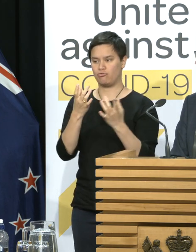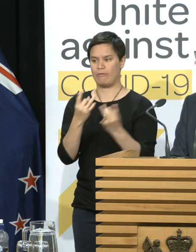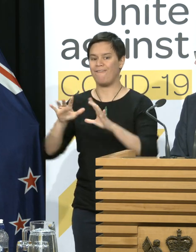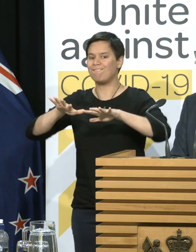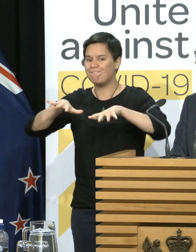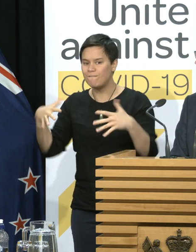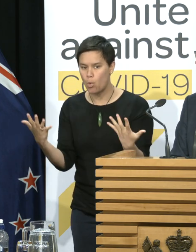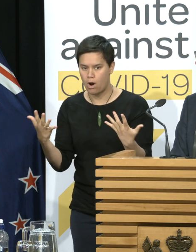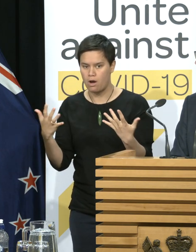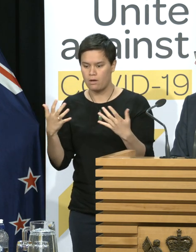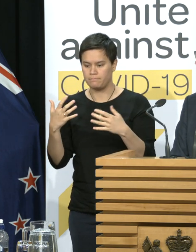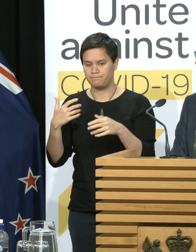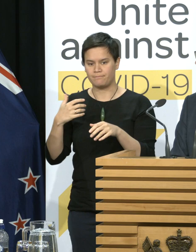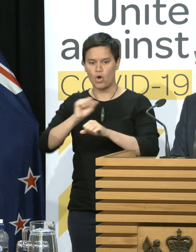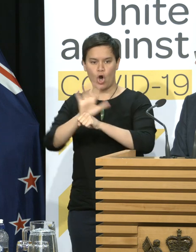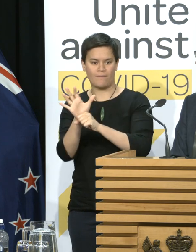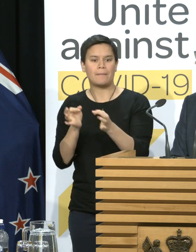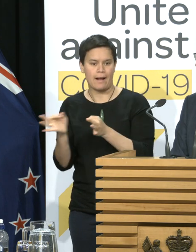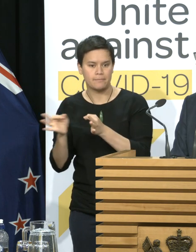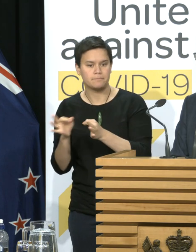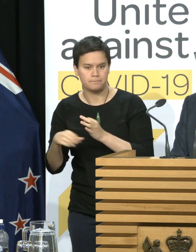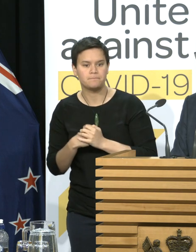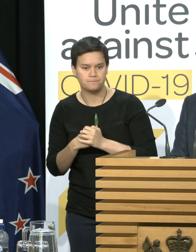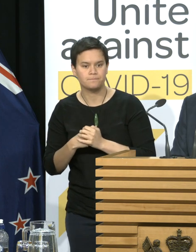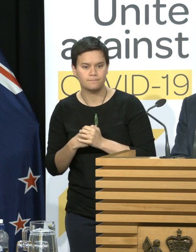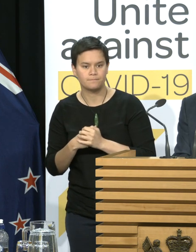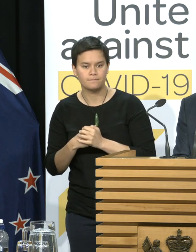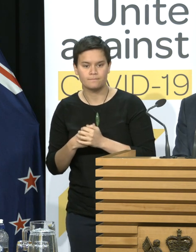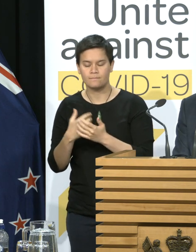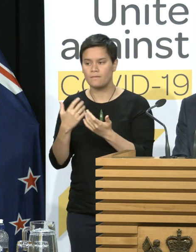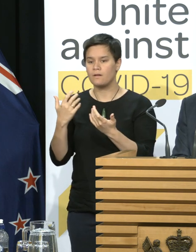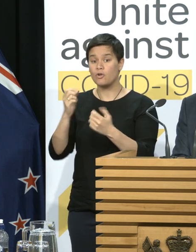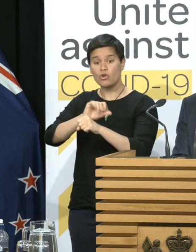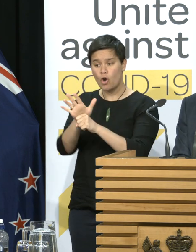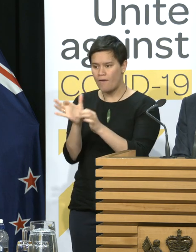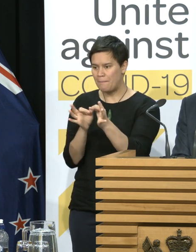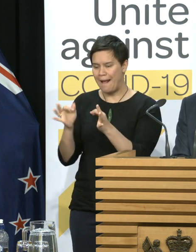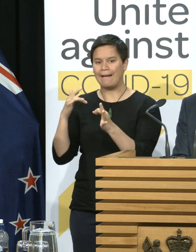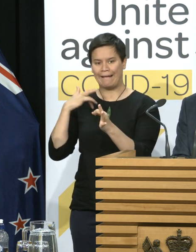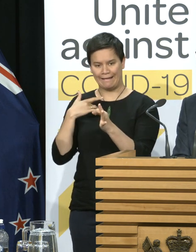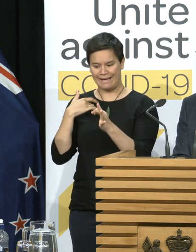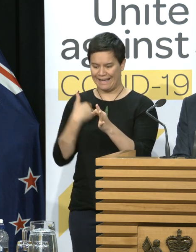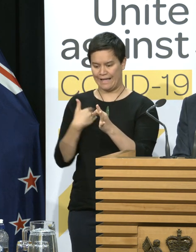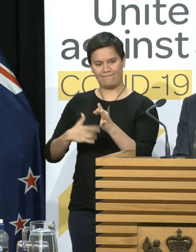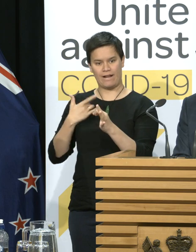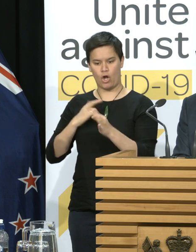with a degree of confidence because people will need to know that when they're making their plans. For example, if they ended up having to stay instead